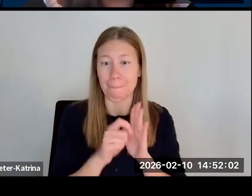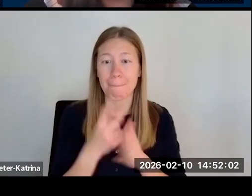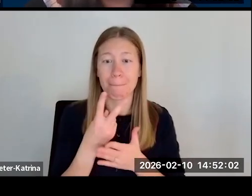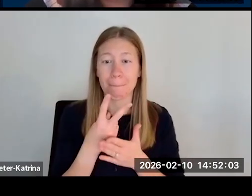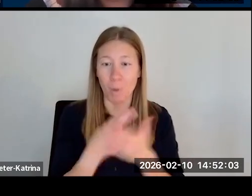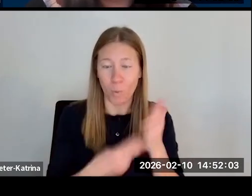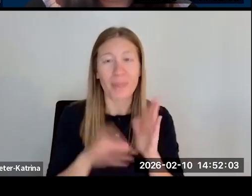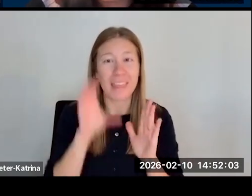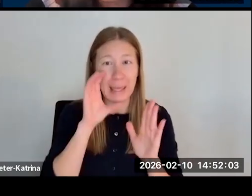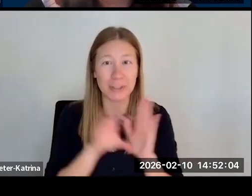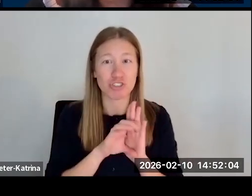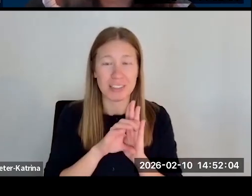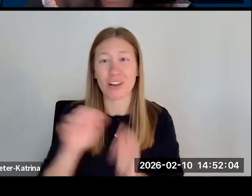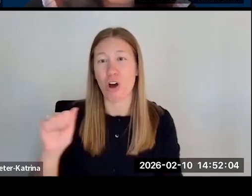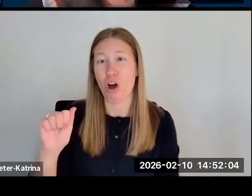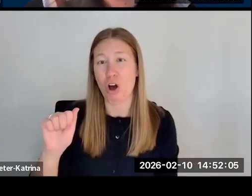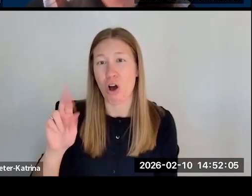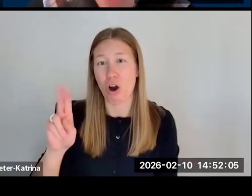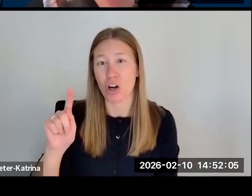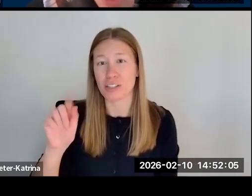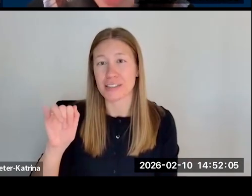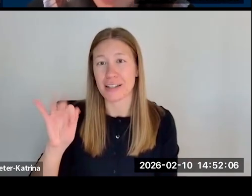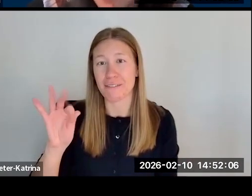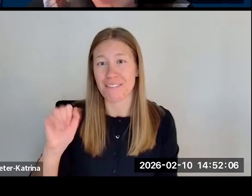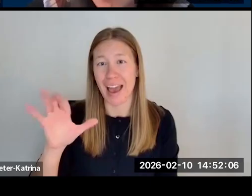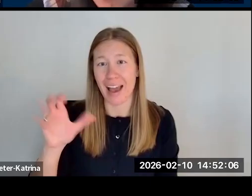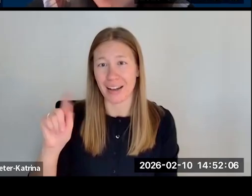That means you're marking them as decorative. I'm just gonna hit update